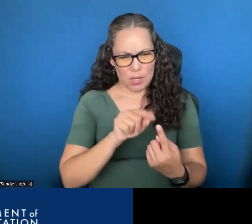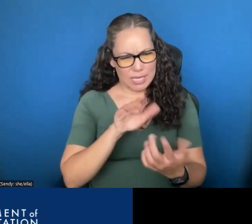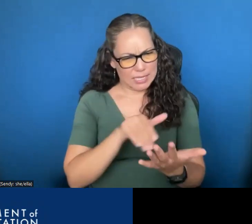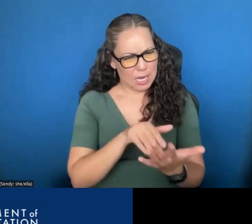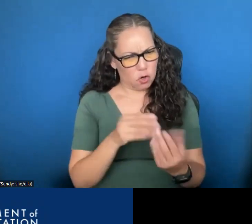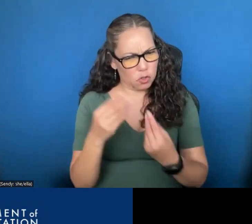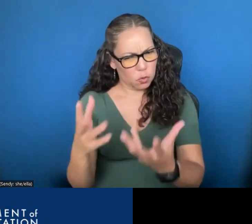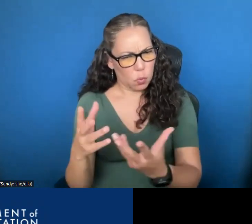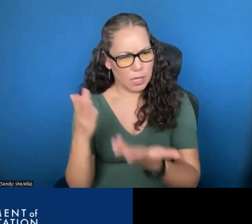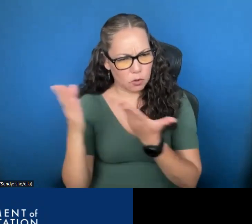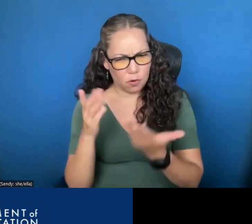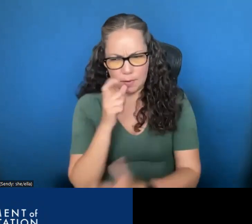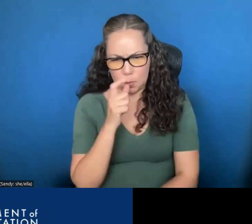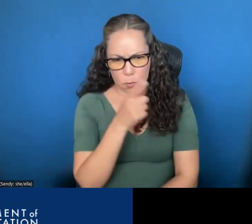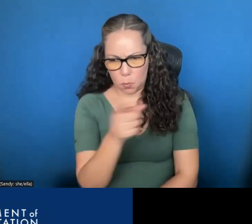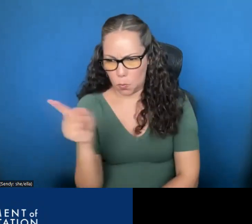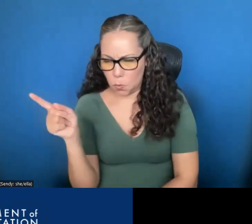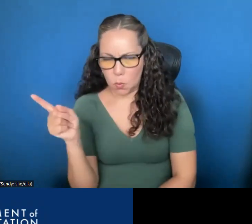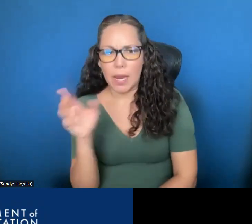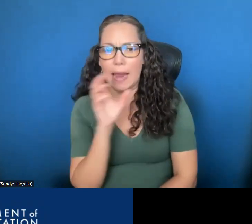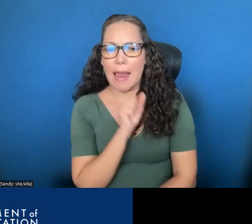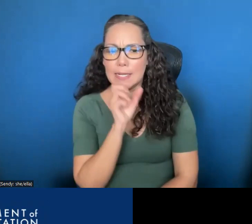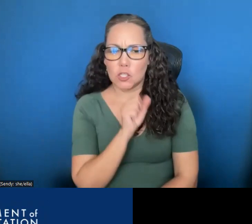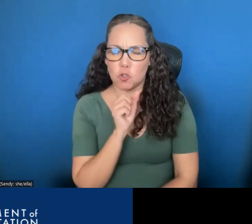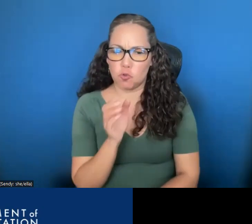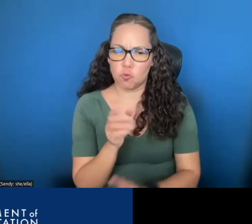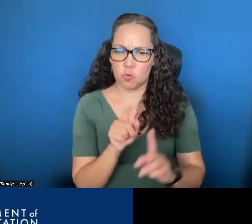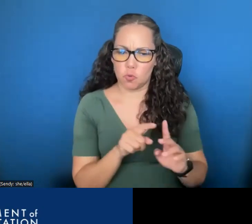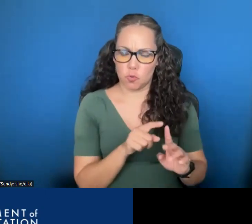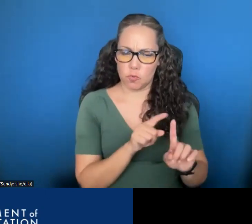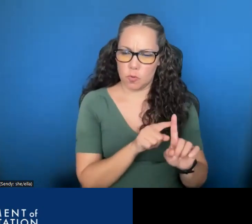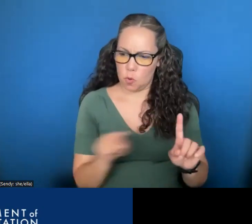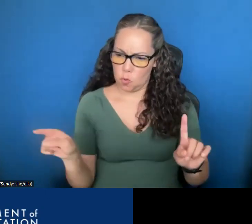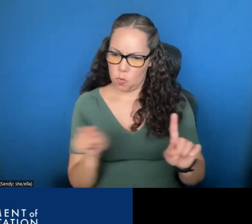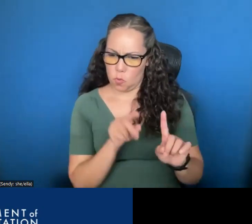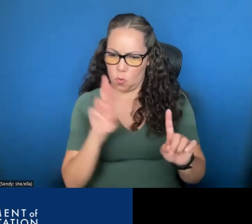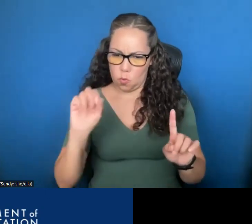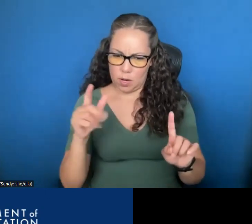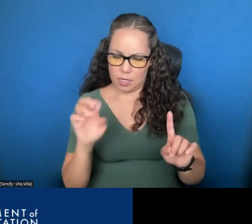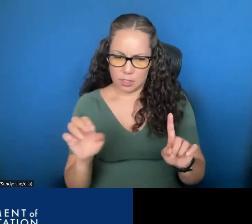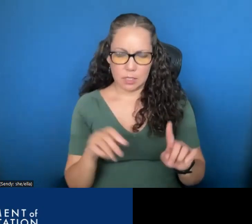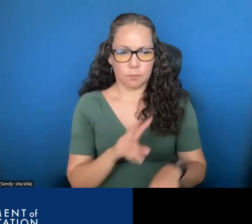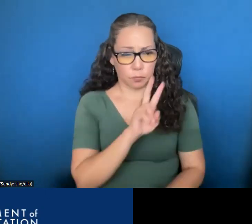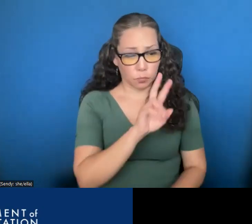range for this part um that we see about 2% of the individuals served by Independent Living centers